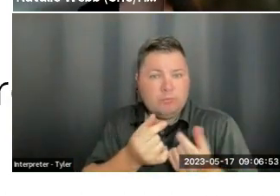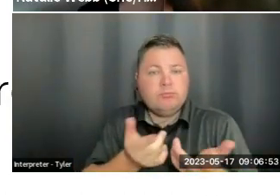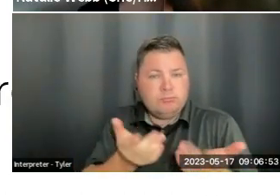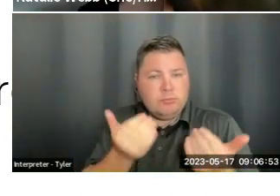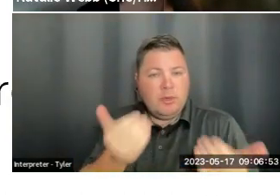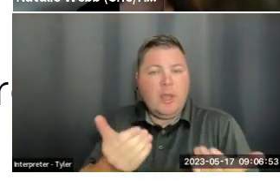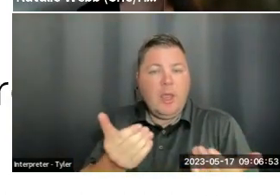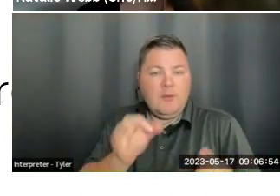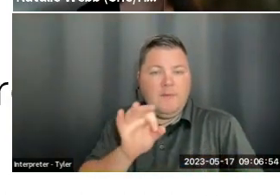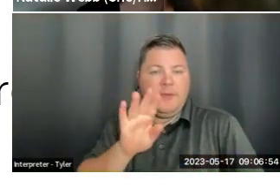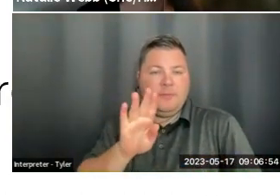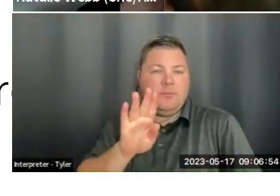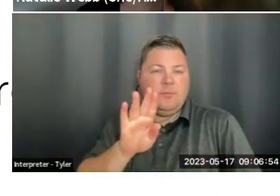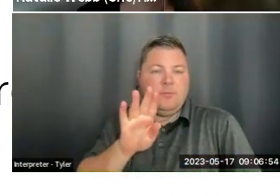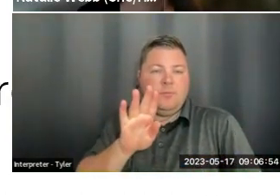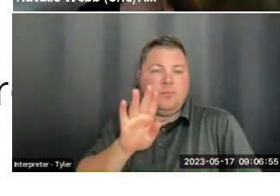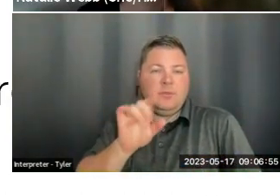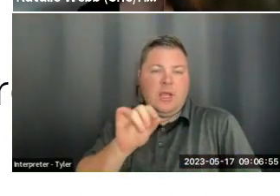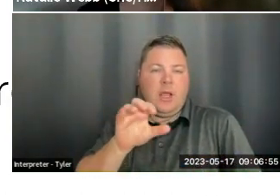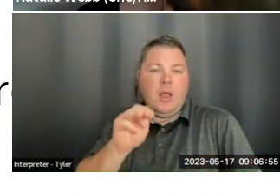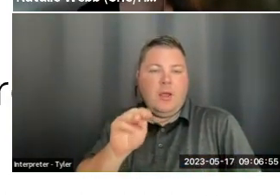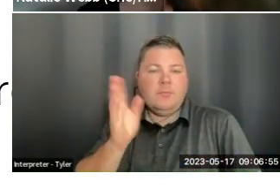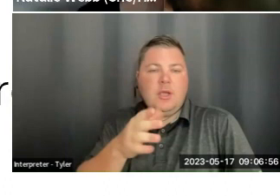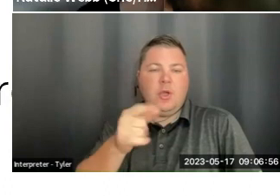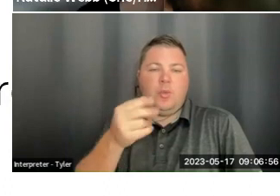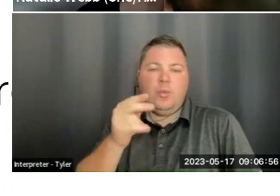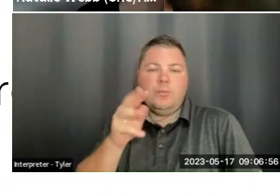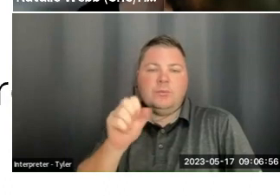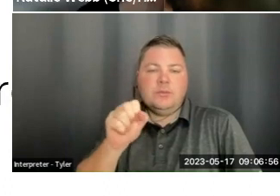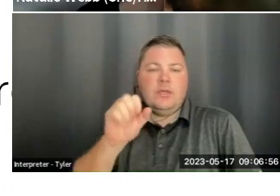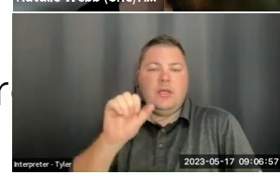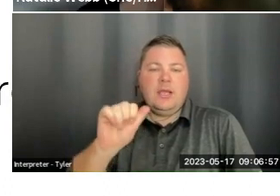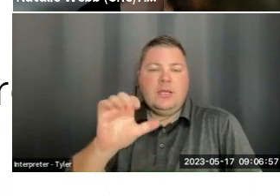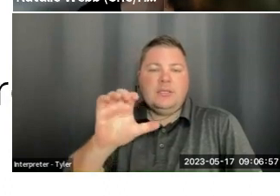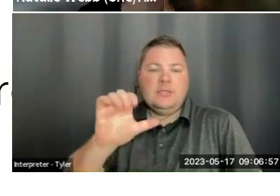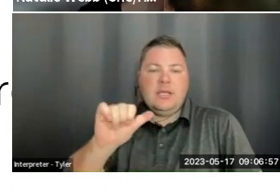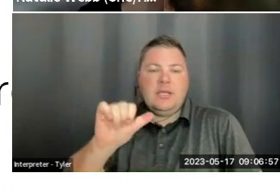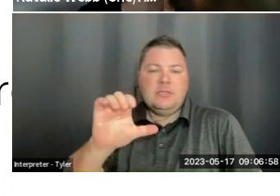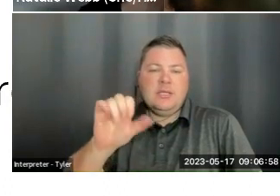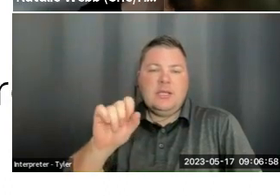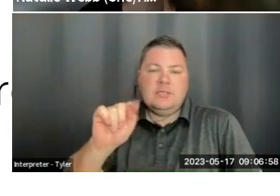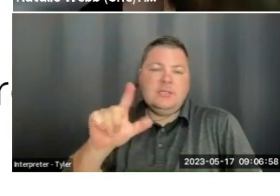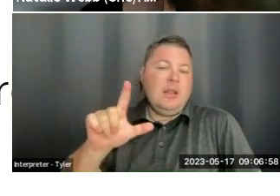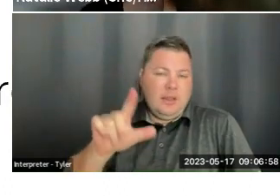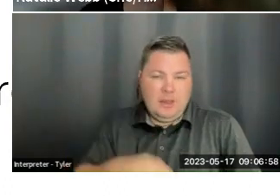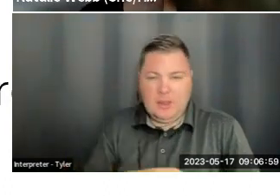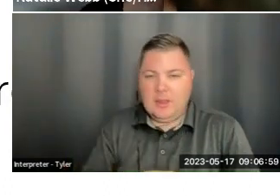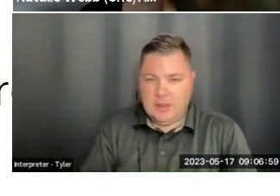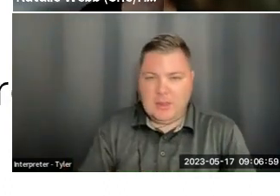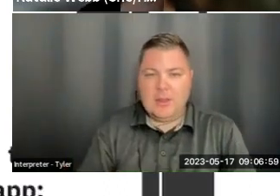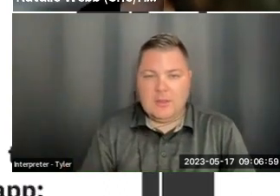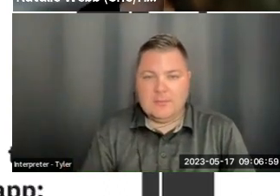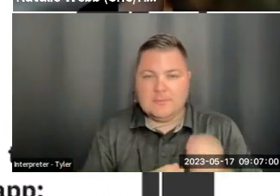If you are not a member of our Facebook group, find us at Facebook.